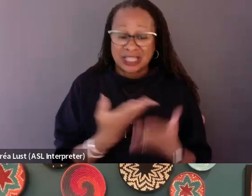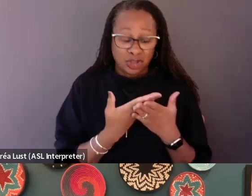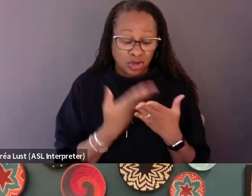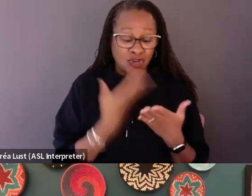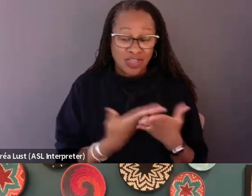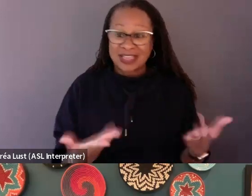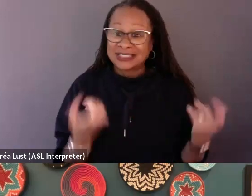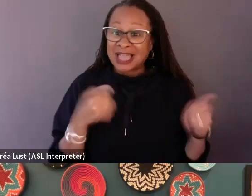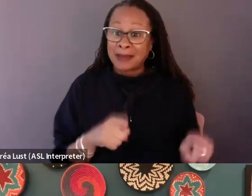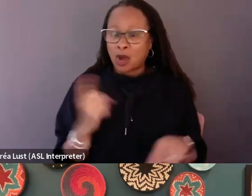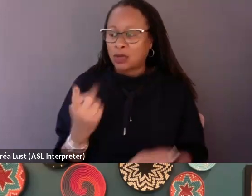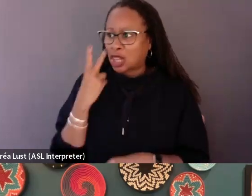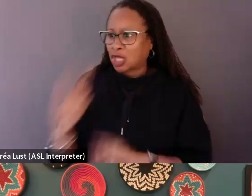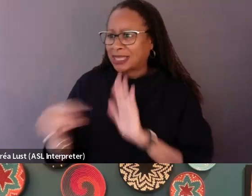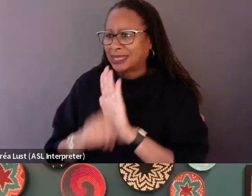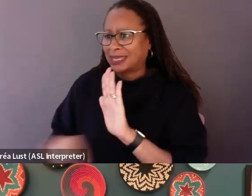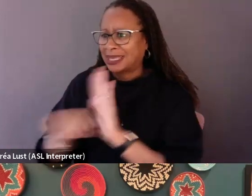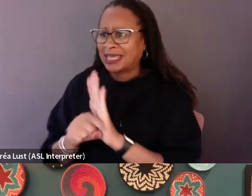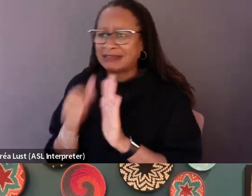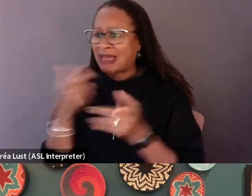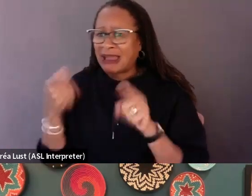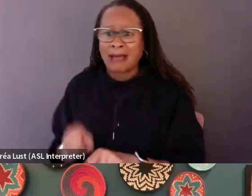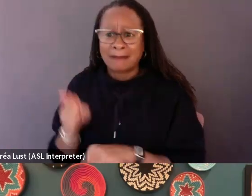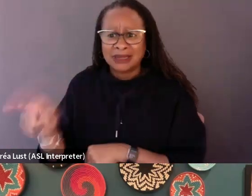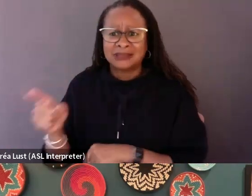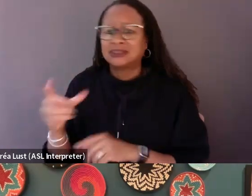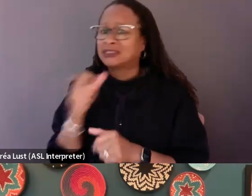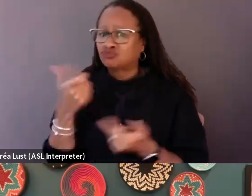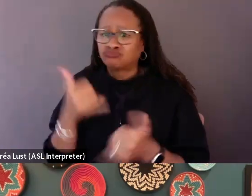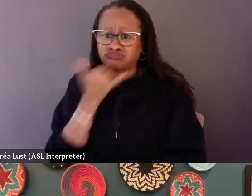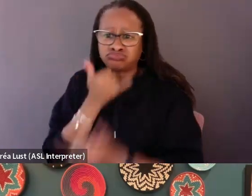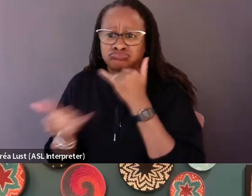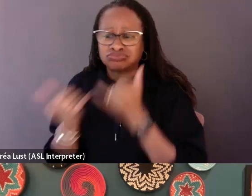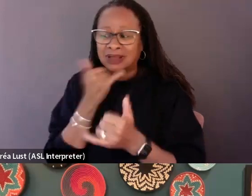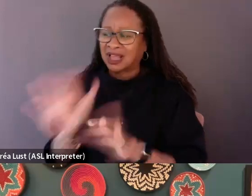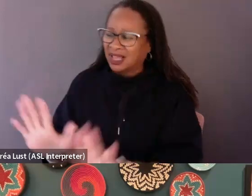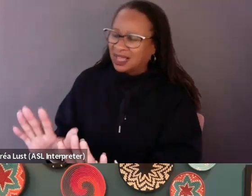Just only look at the things that haven't gone my way, that haven't happened, you know, the way I thought.